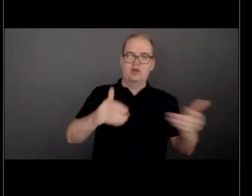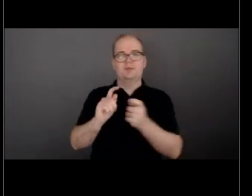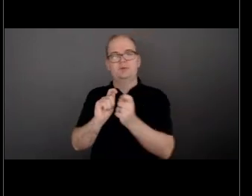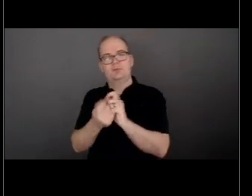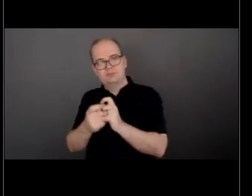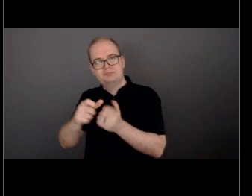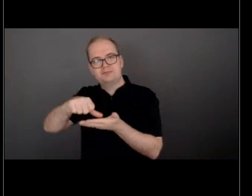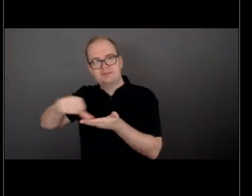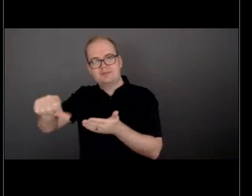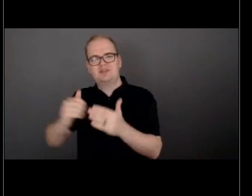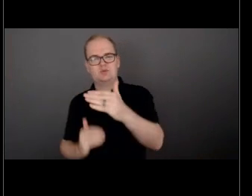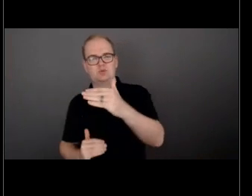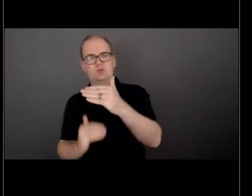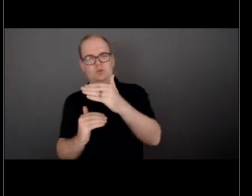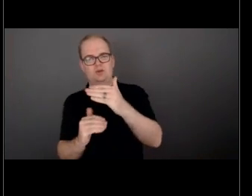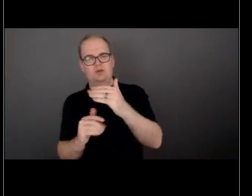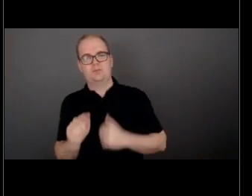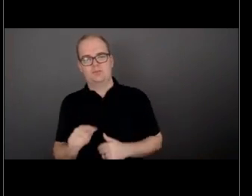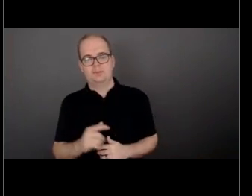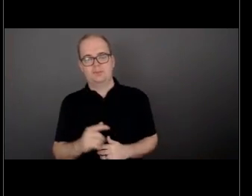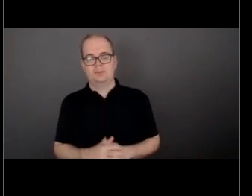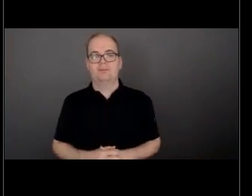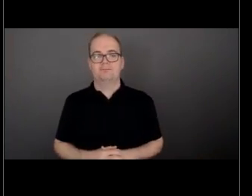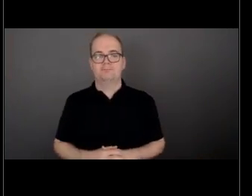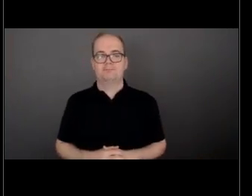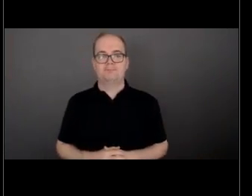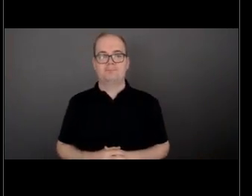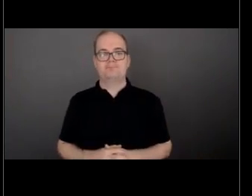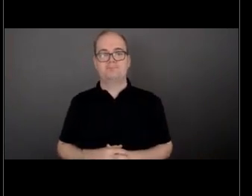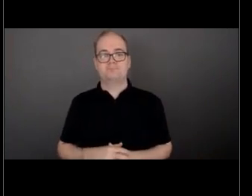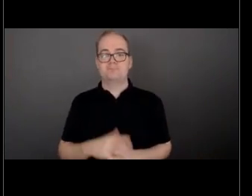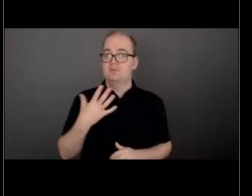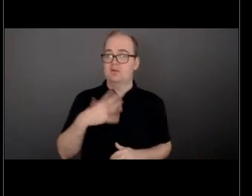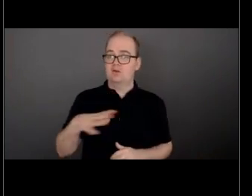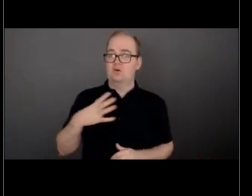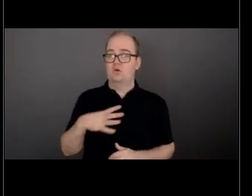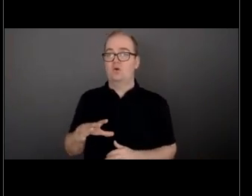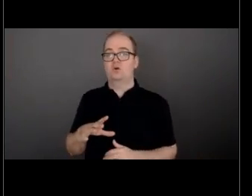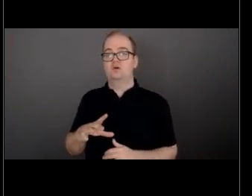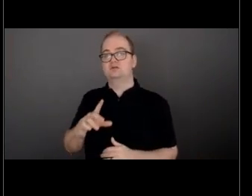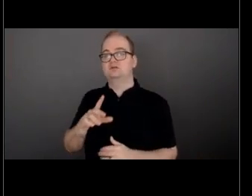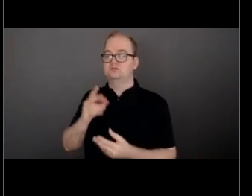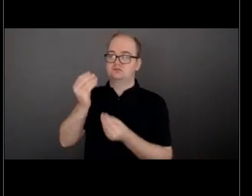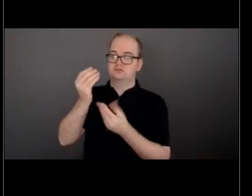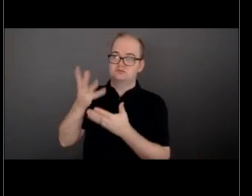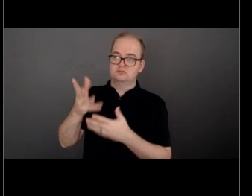So they have got to list what the existing order is, what court it was made and when it was made.